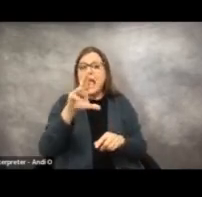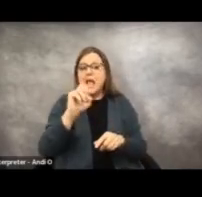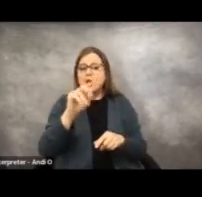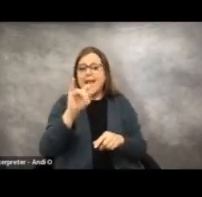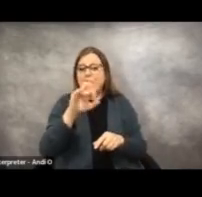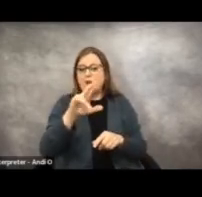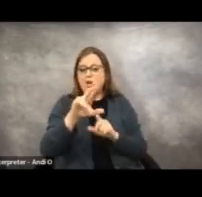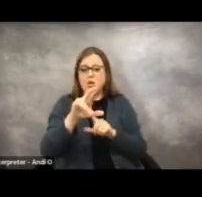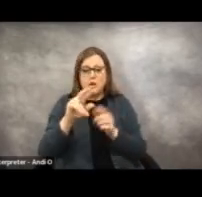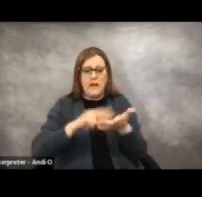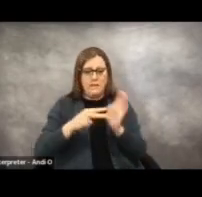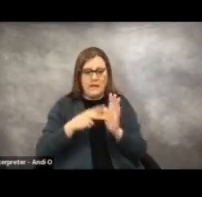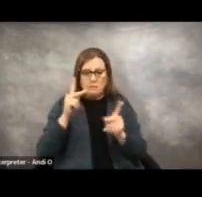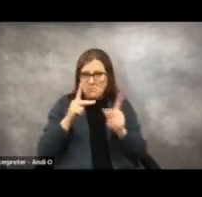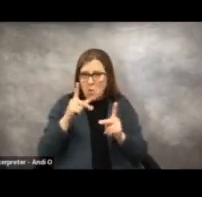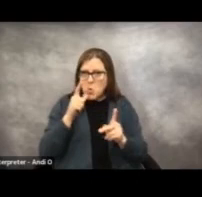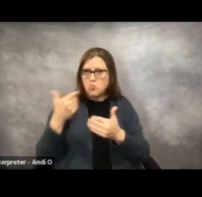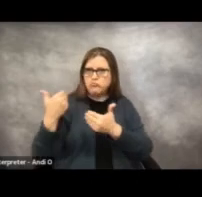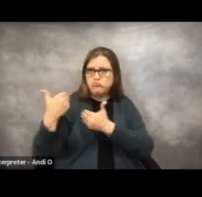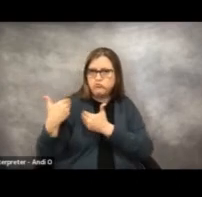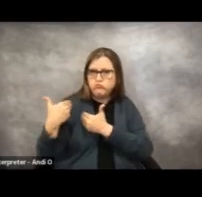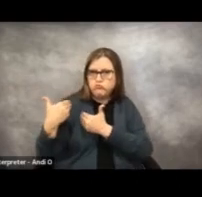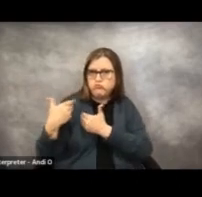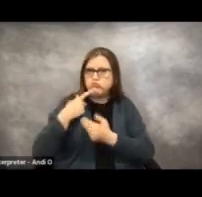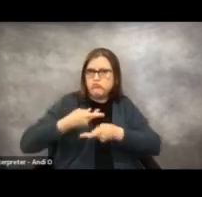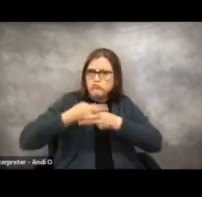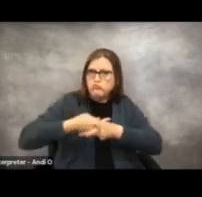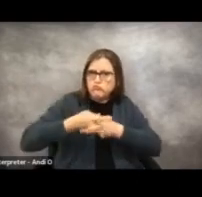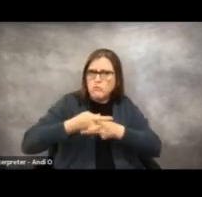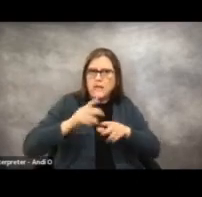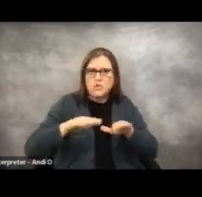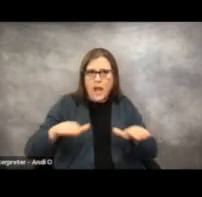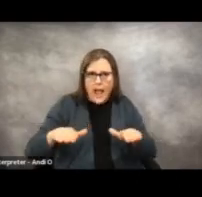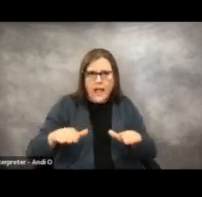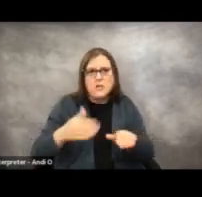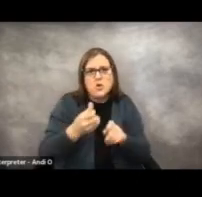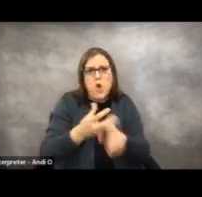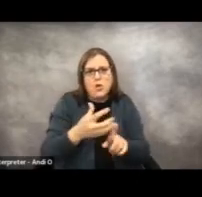persons deemed responsible for a child's abuse, the status how it's defined in the state of